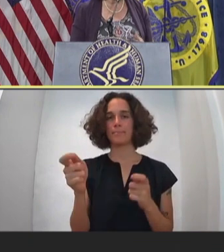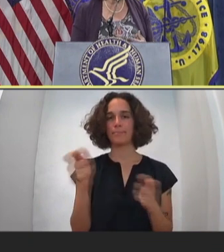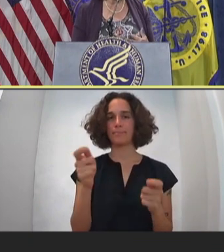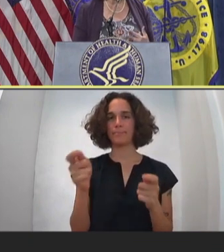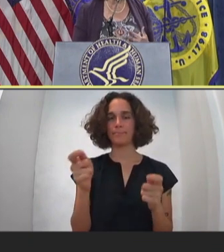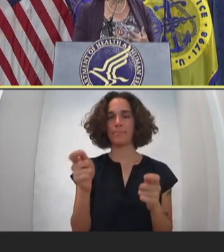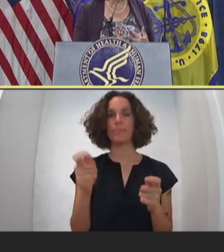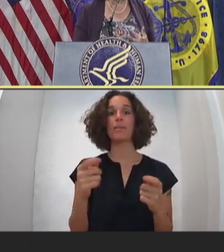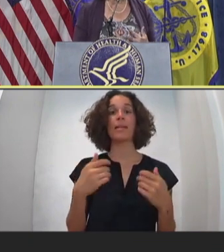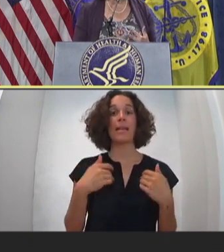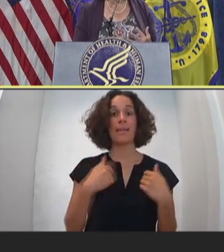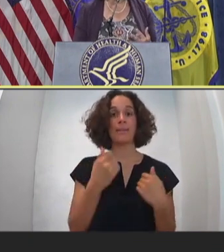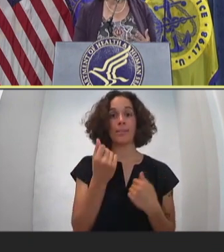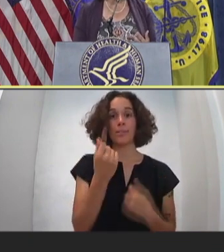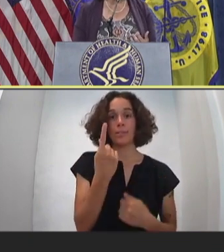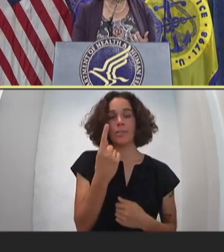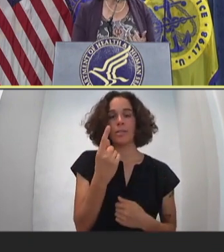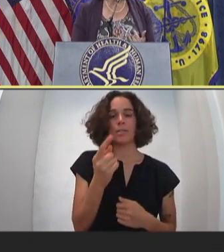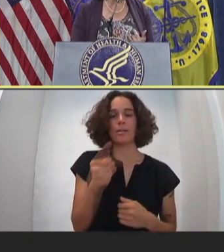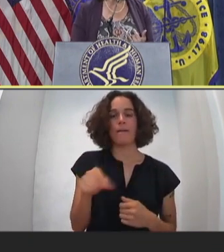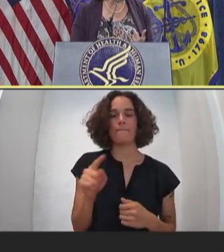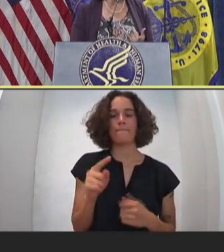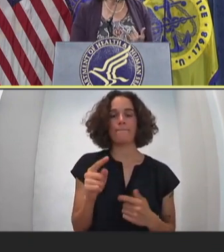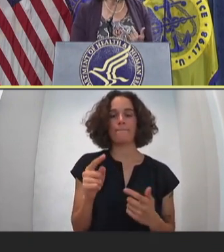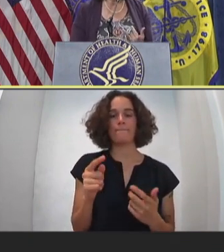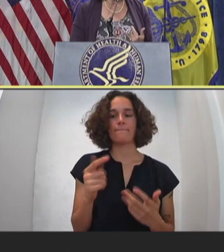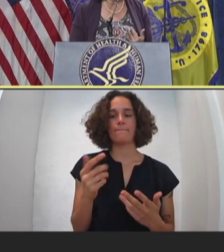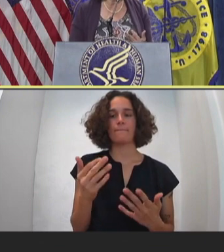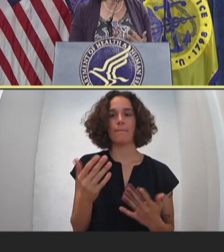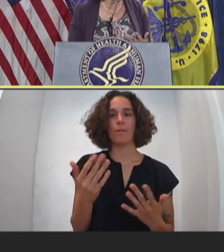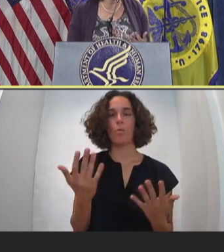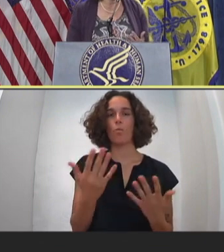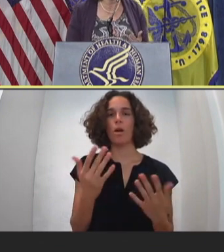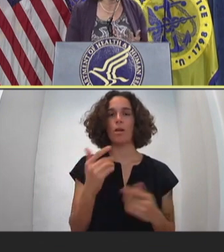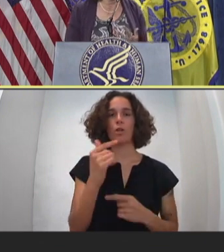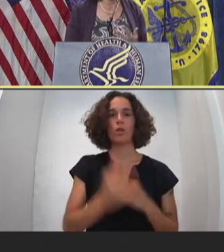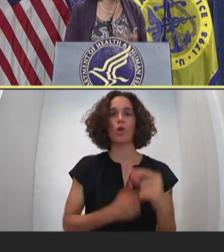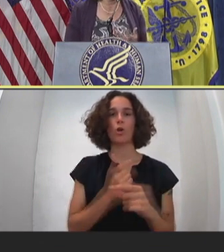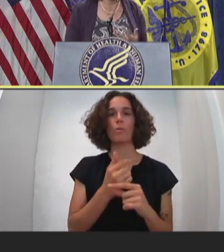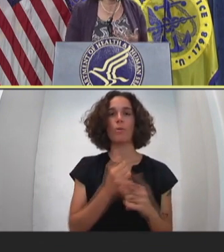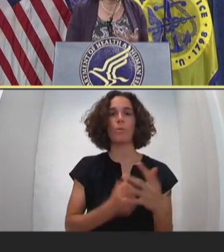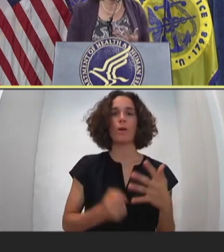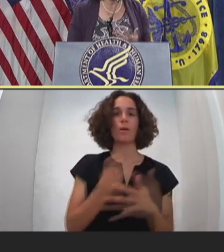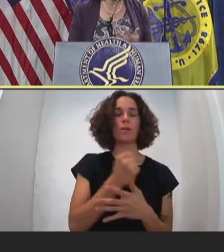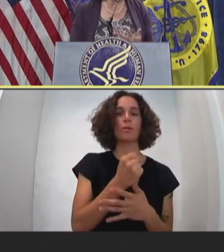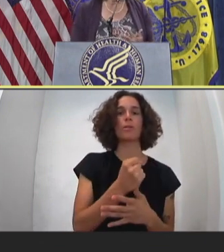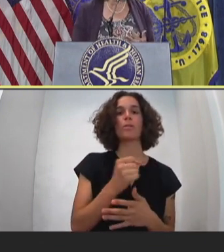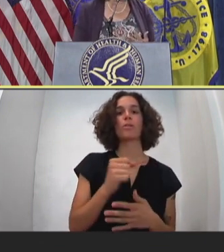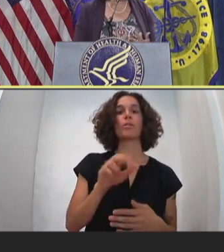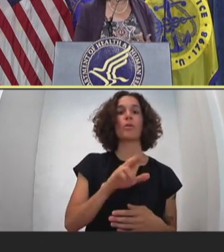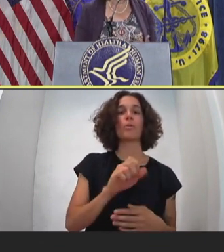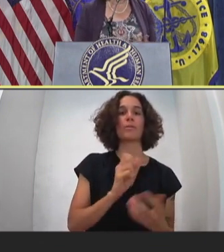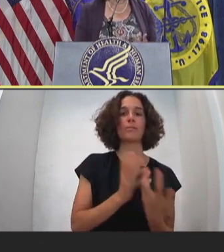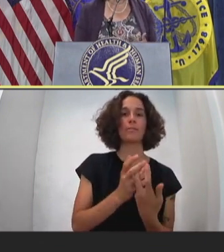an understanding of what global priorities are, where the U.S. would fit in within those global